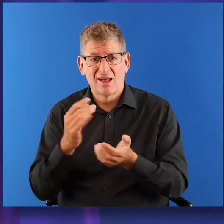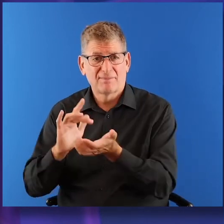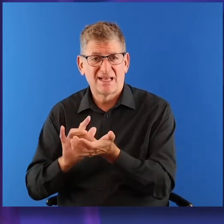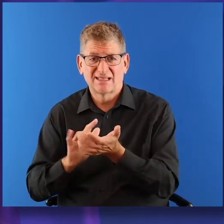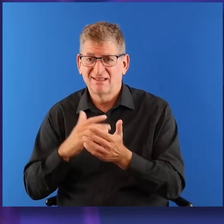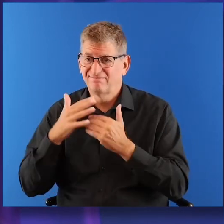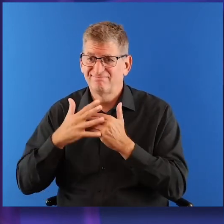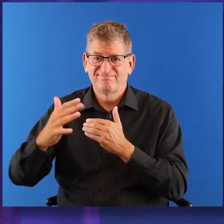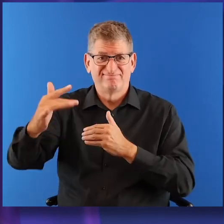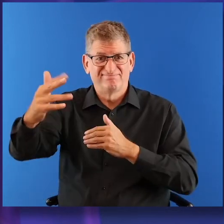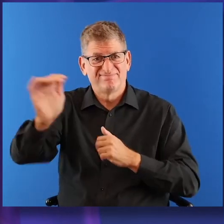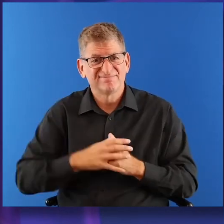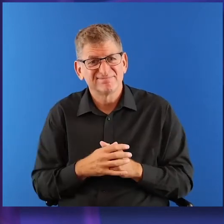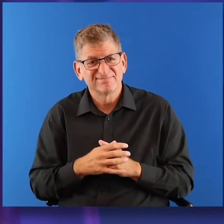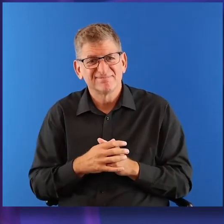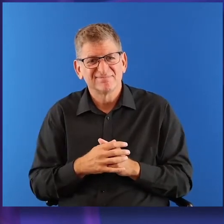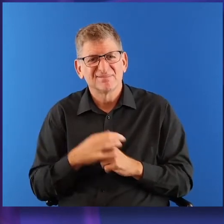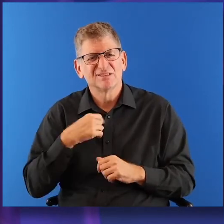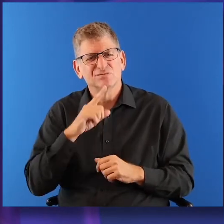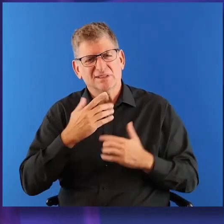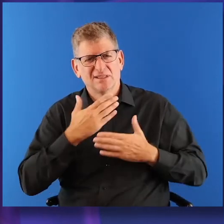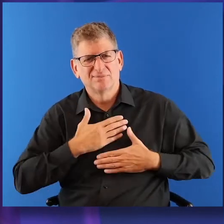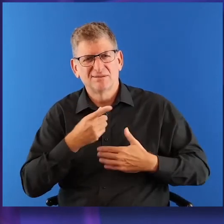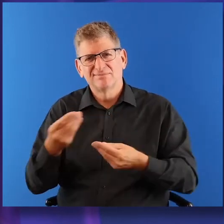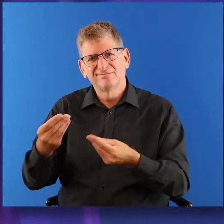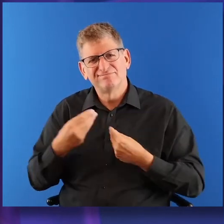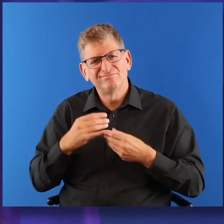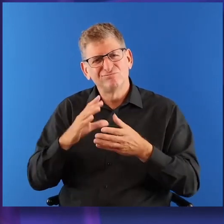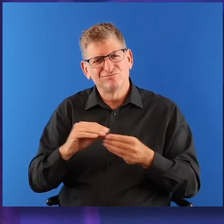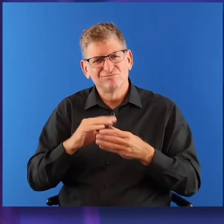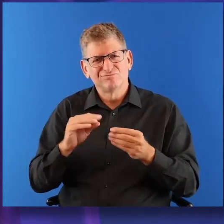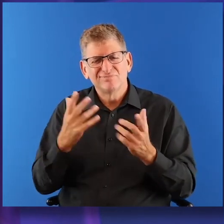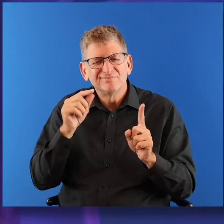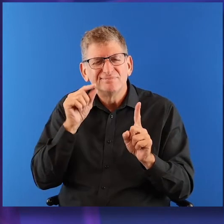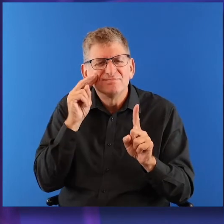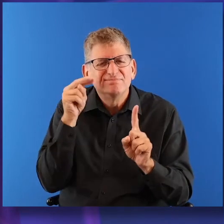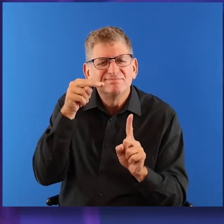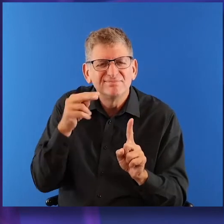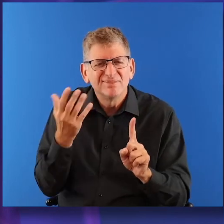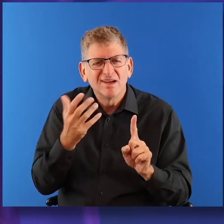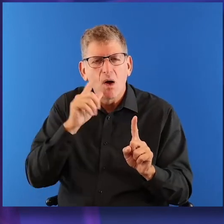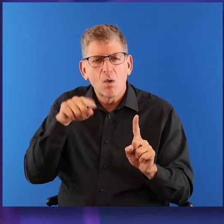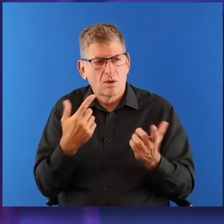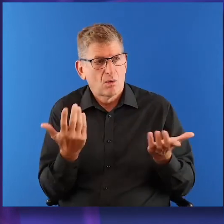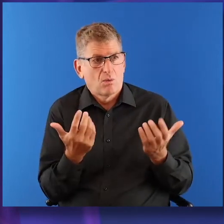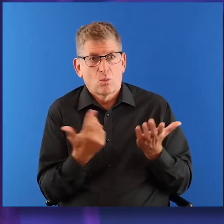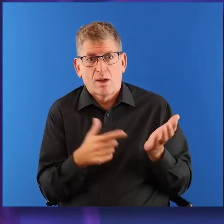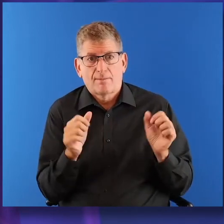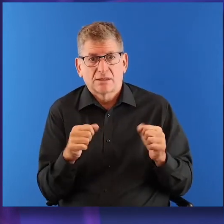medicine as we go forward, which I really appreciate you giving us that glimpse not only what's possible now,